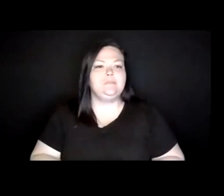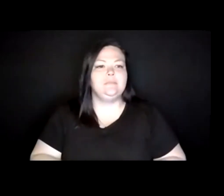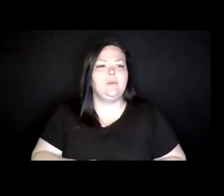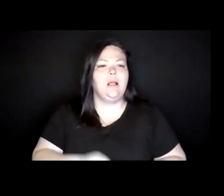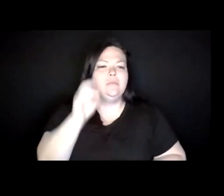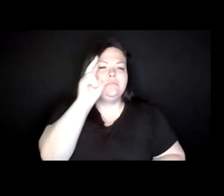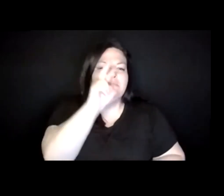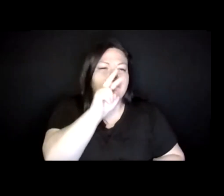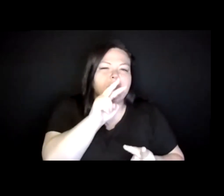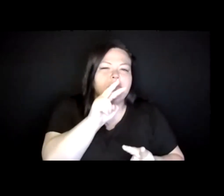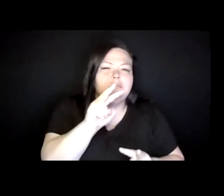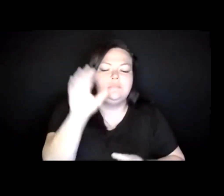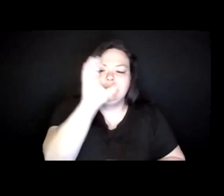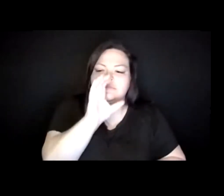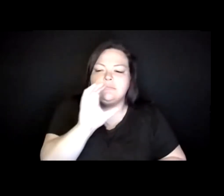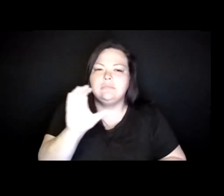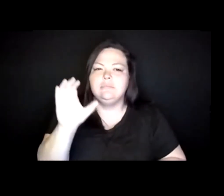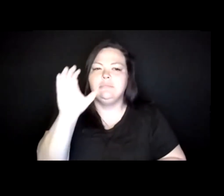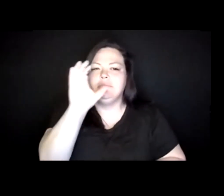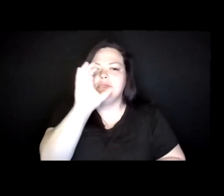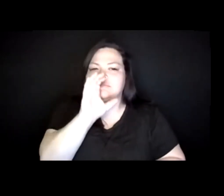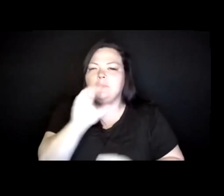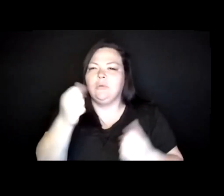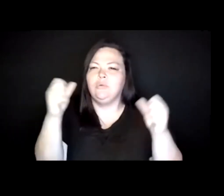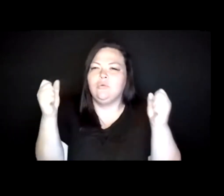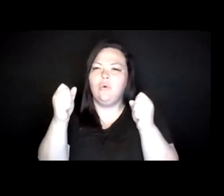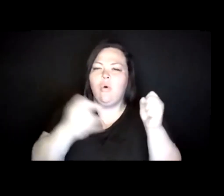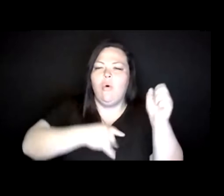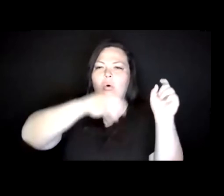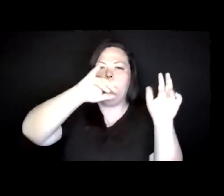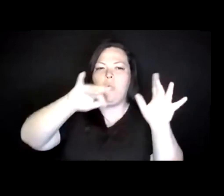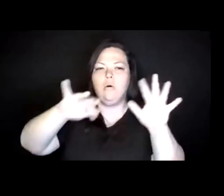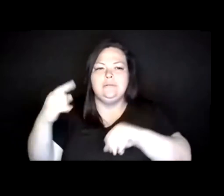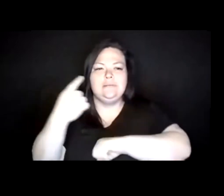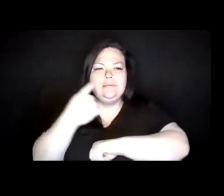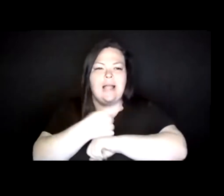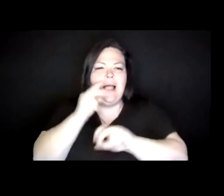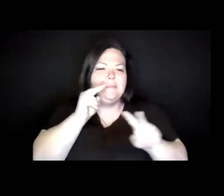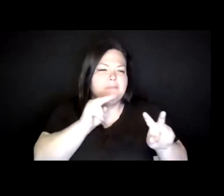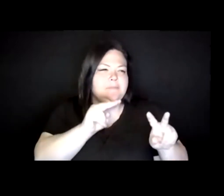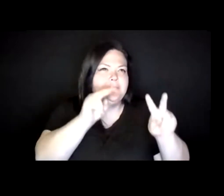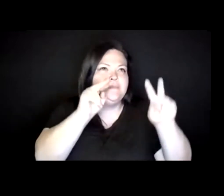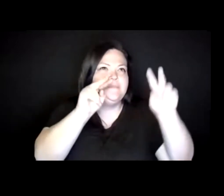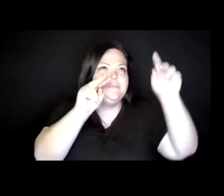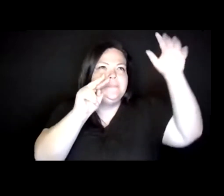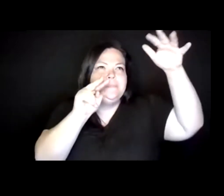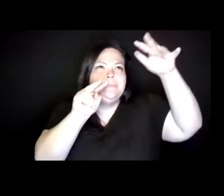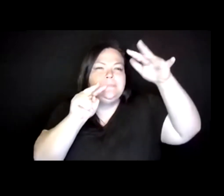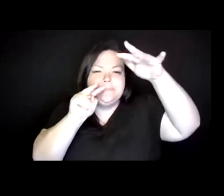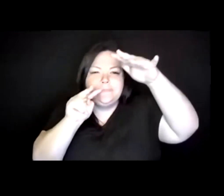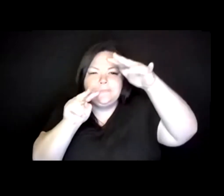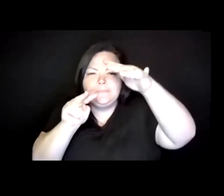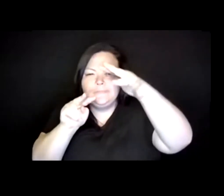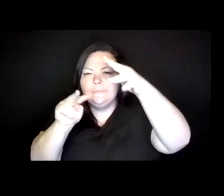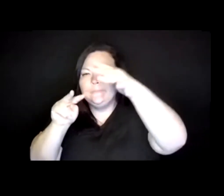Longing for insight on a cold, snowy day,/ I look at each flake falling in fearless flight./